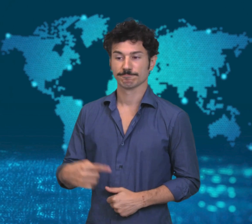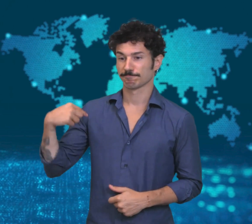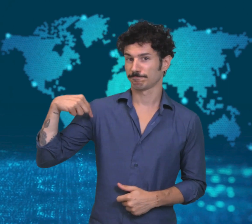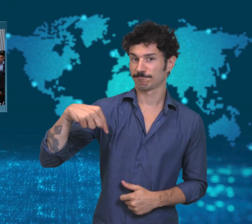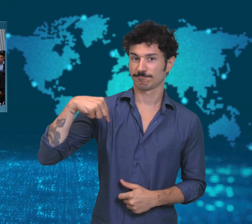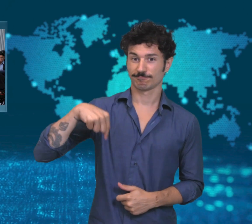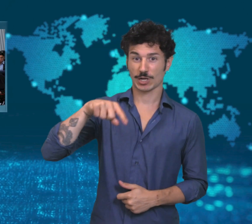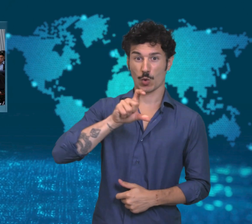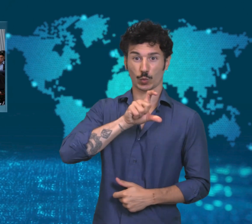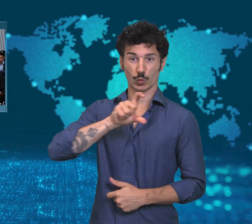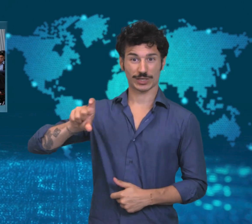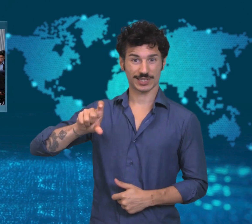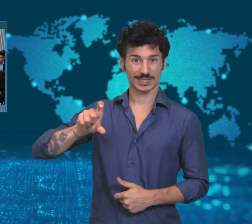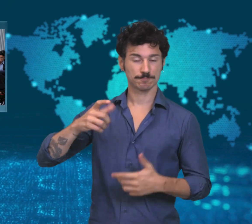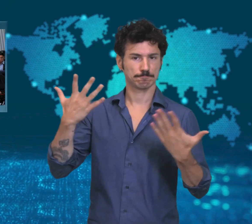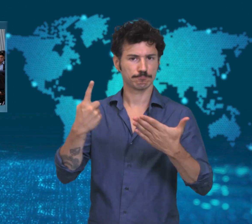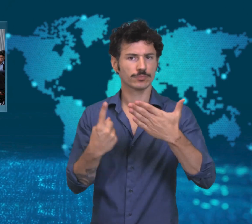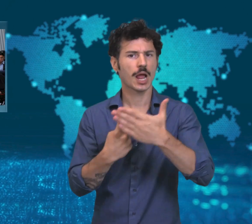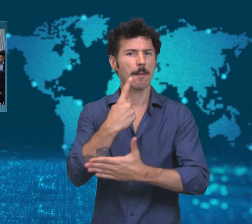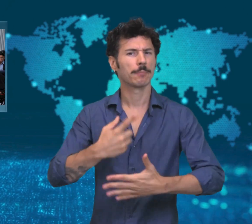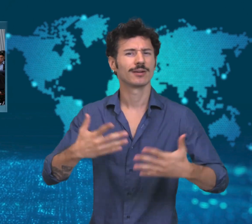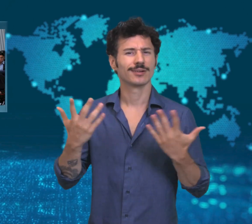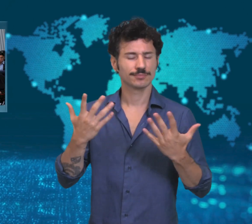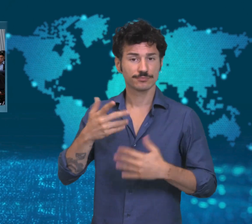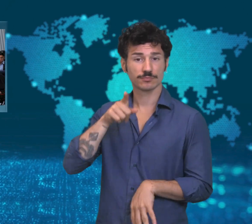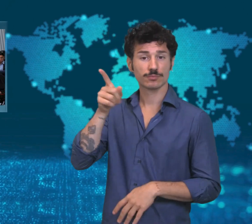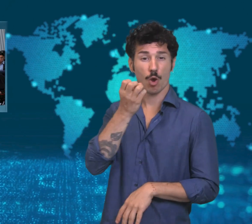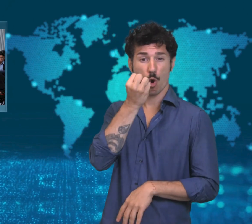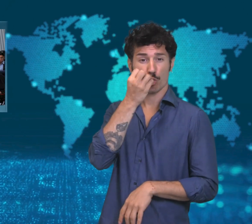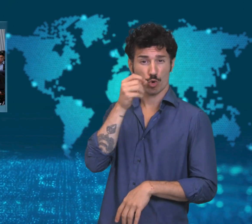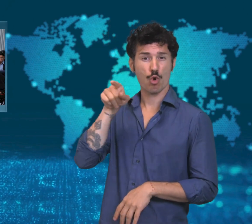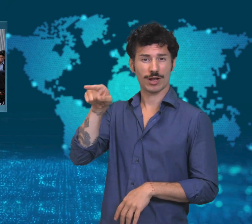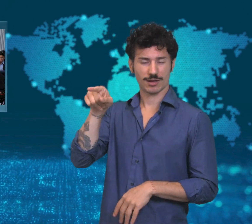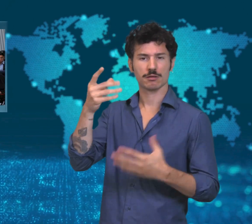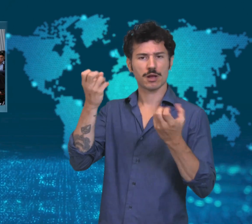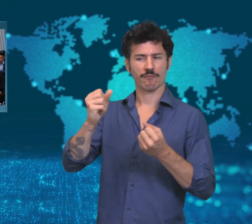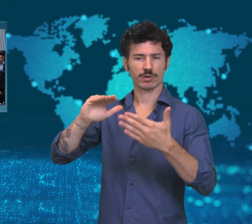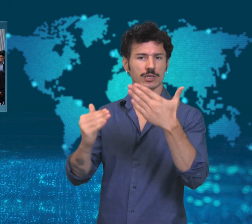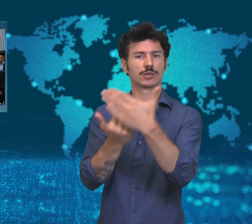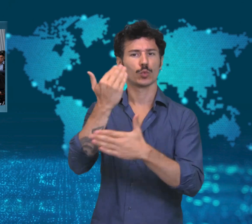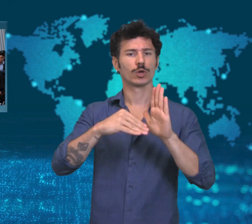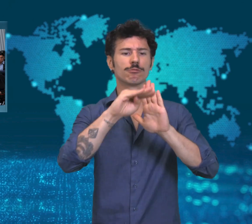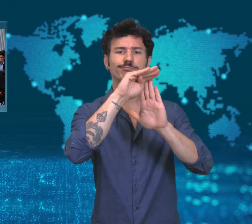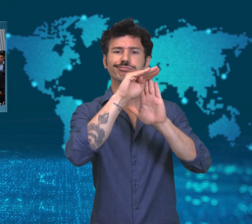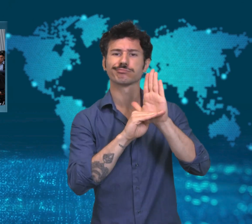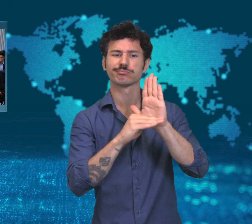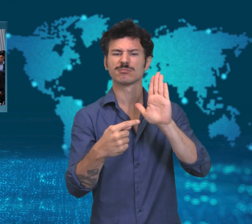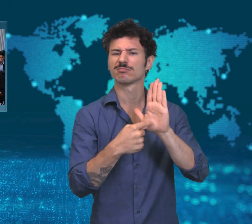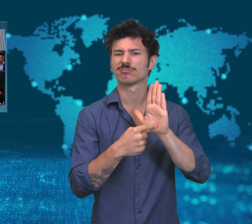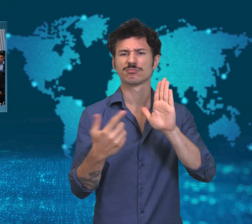[Alessio]: This week, New Zealand joined the list of countries